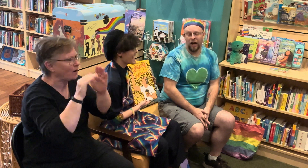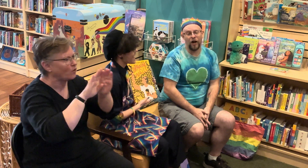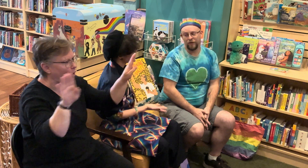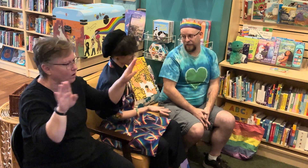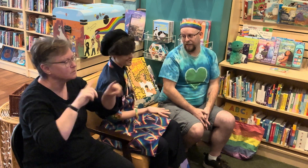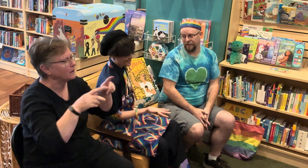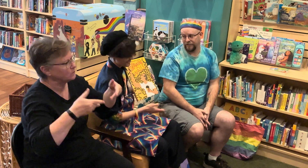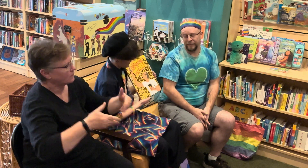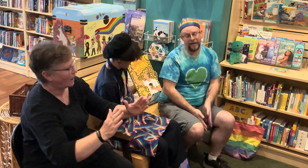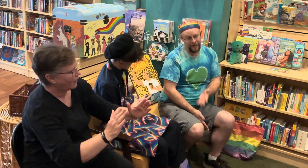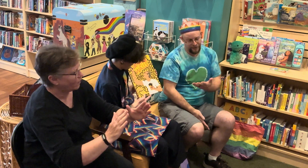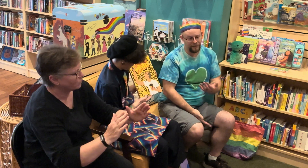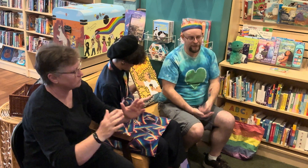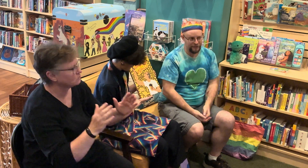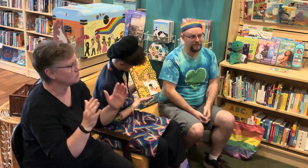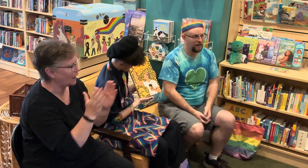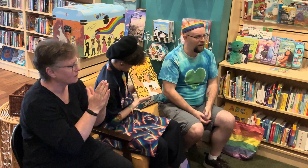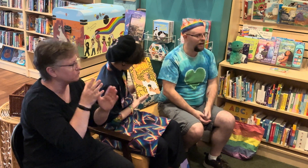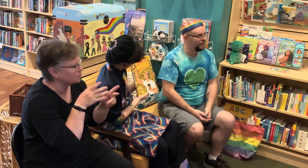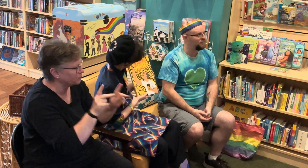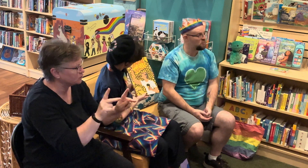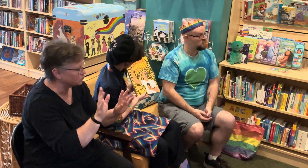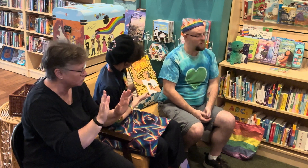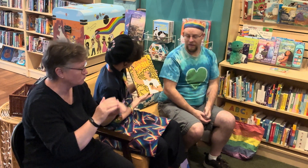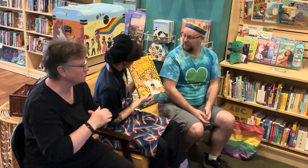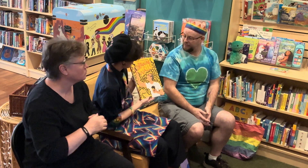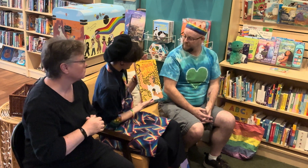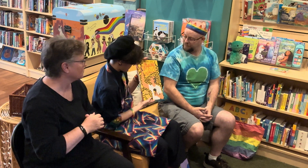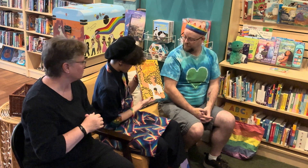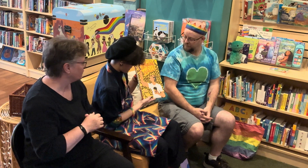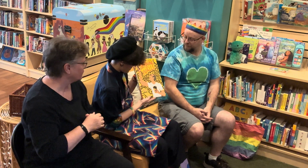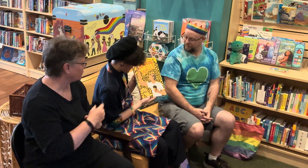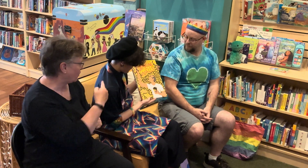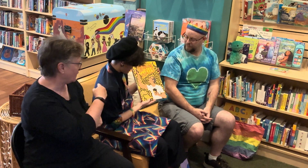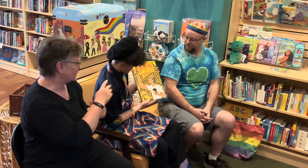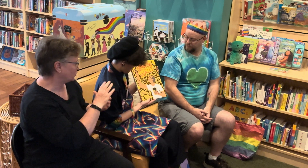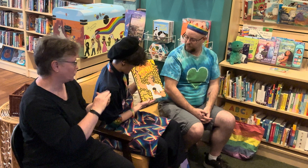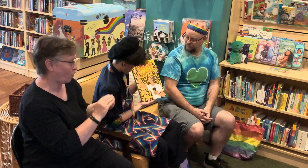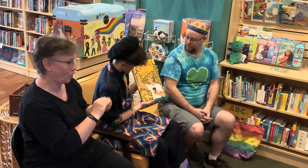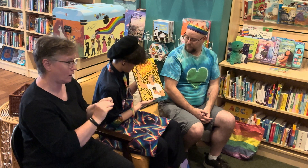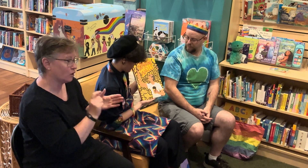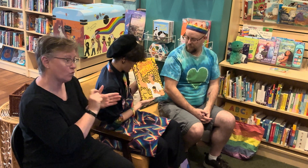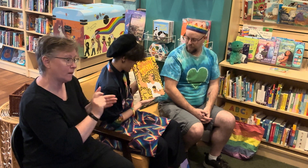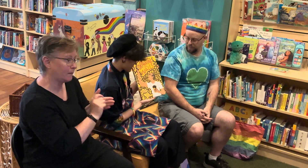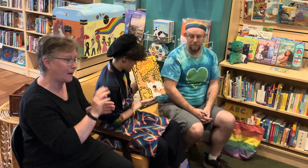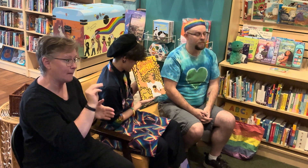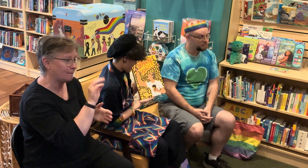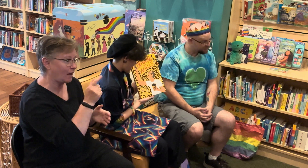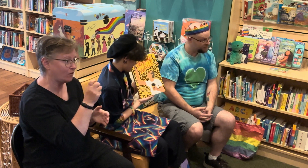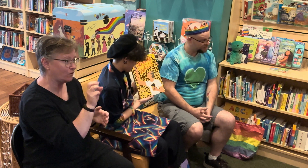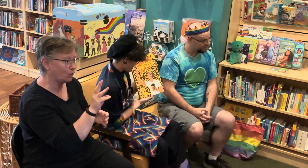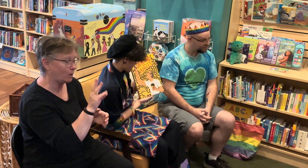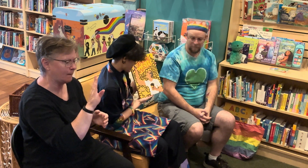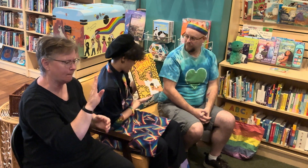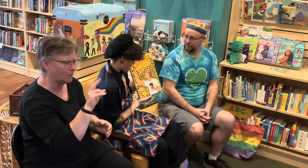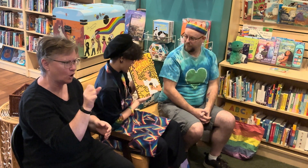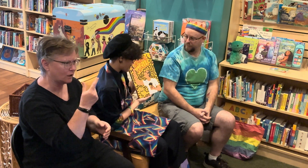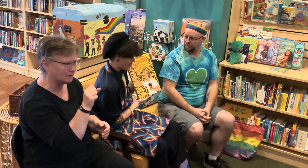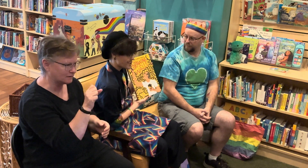and asked to. AARON: Yeah, okay. KAI: So, this particular story is written by Matthew Burgess and pictures are by Josh